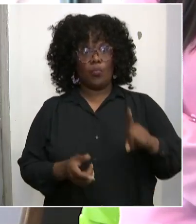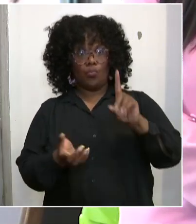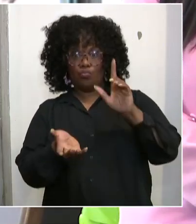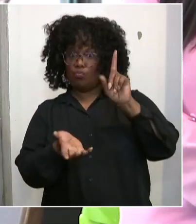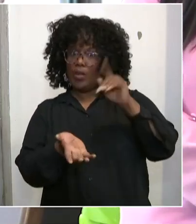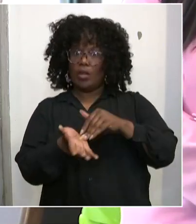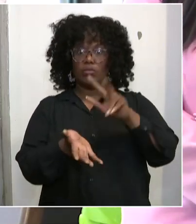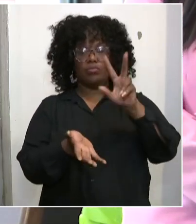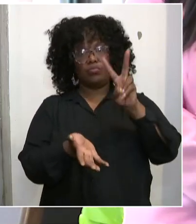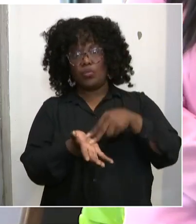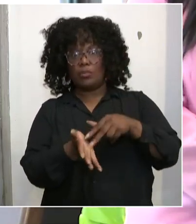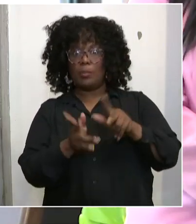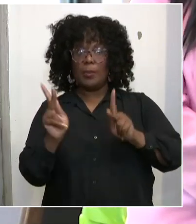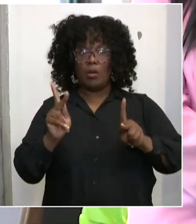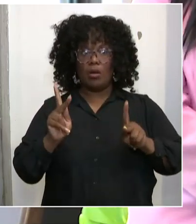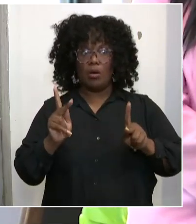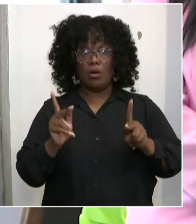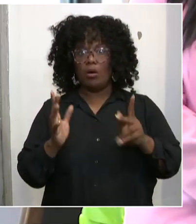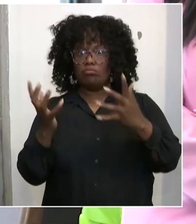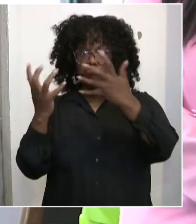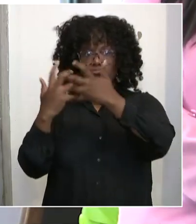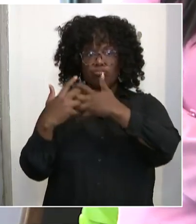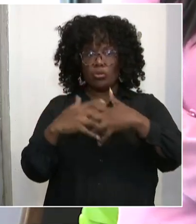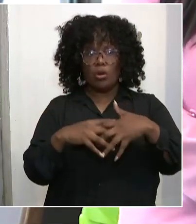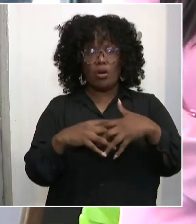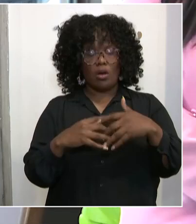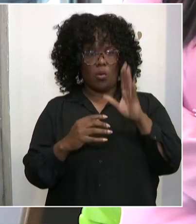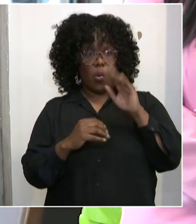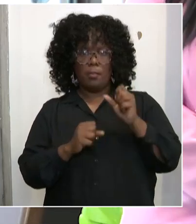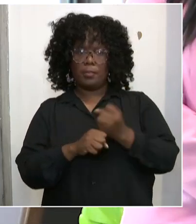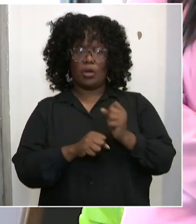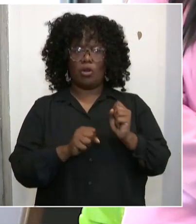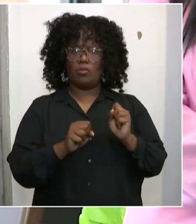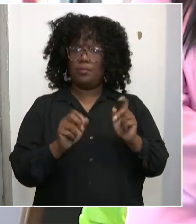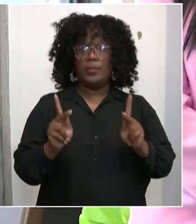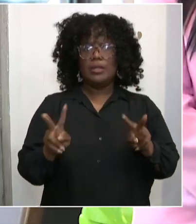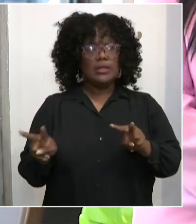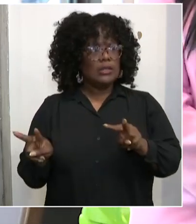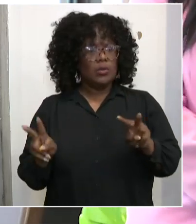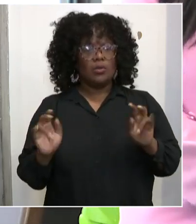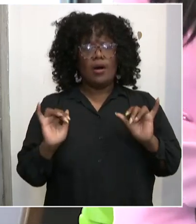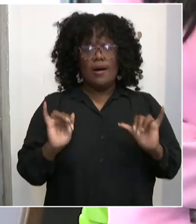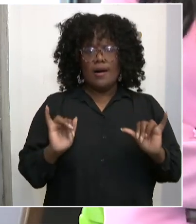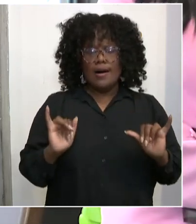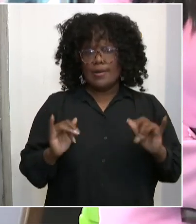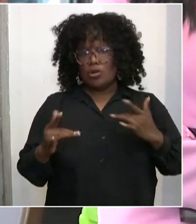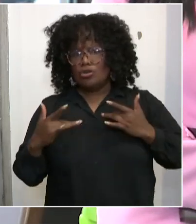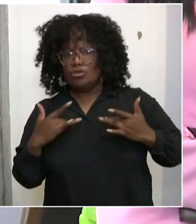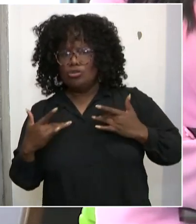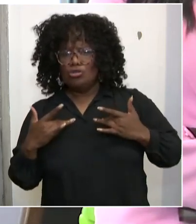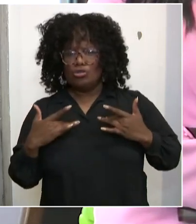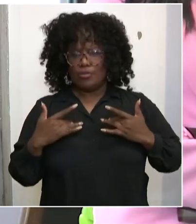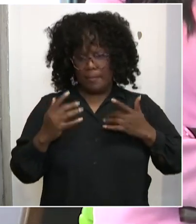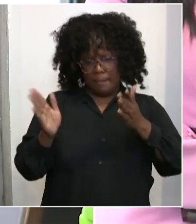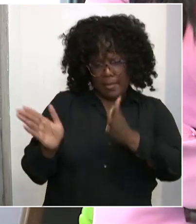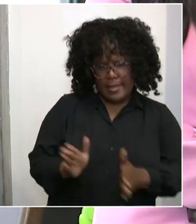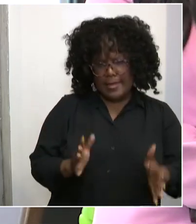it's it it causes everybody to to be concerned about making sure we're ready. Uh, the chief said, uh,